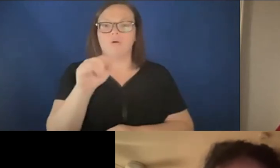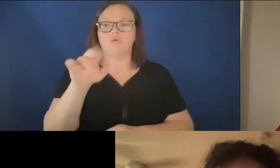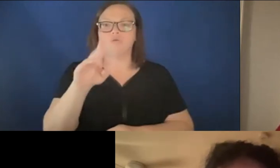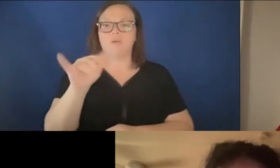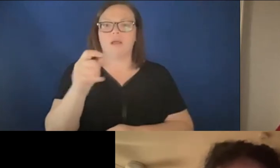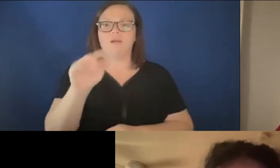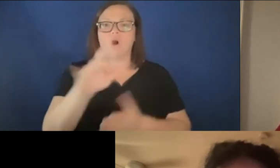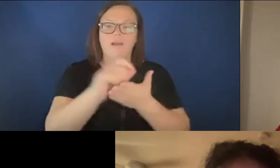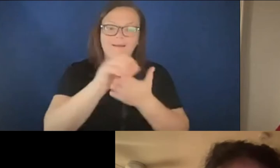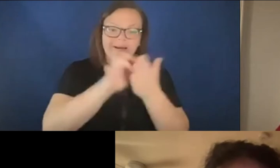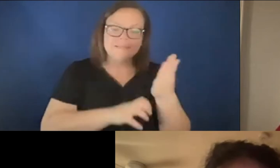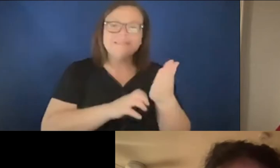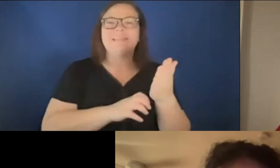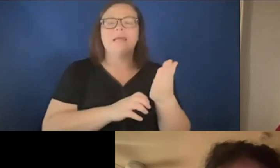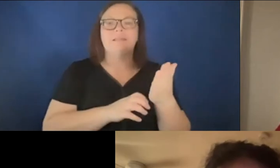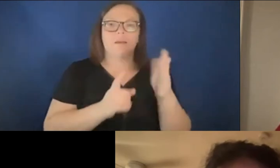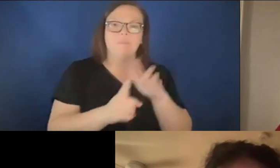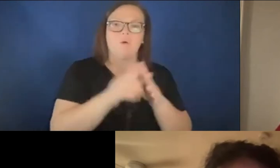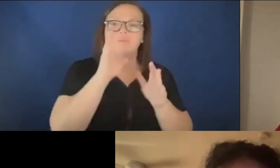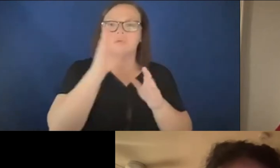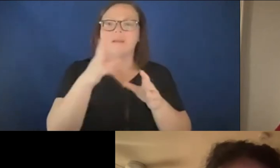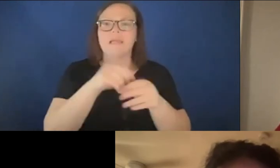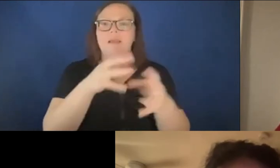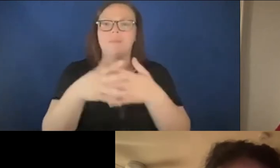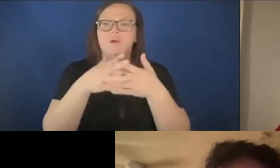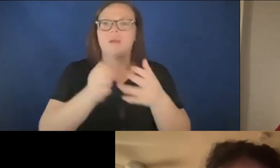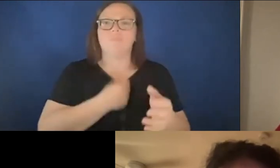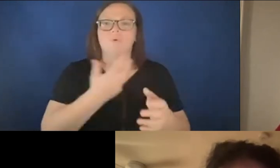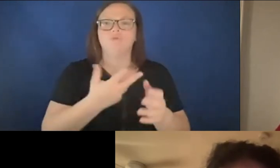appeared or are forthcoming in American Poetry Review, Literary Hub, and Adroit Journal.